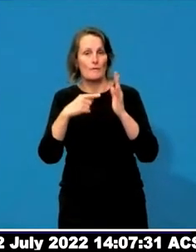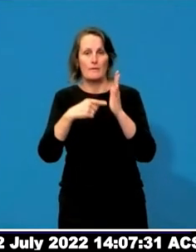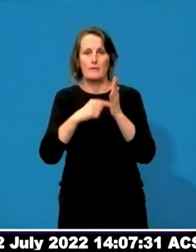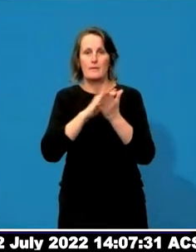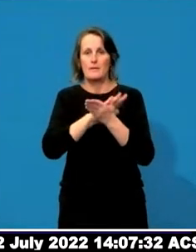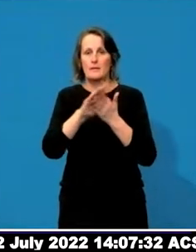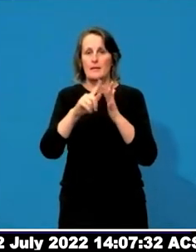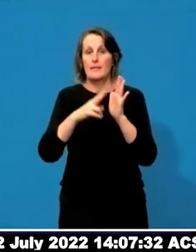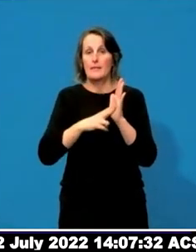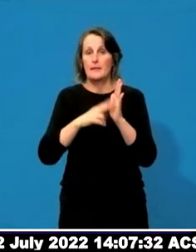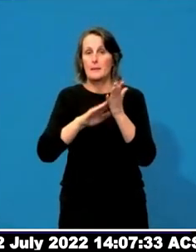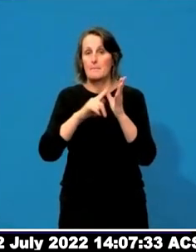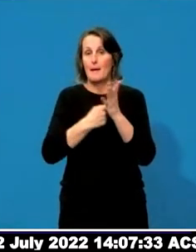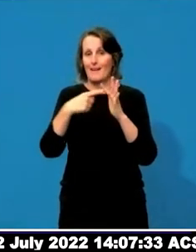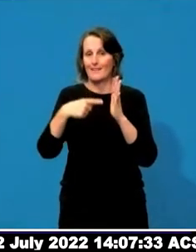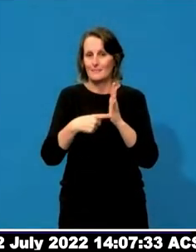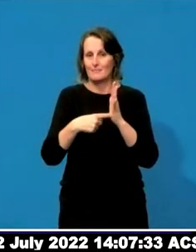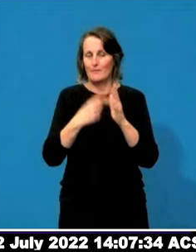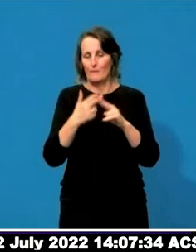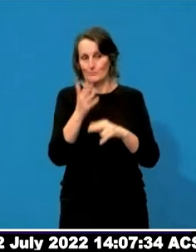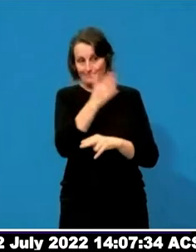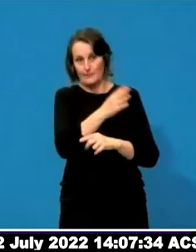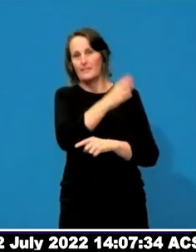and then I have one final question for Mrs Smith.